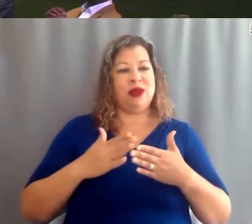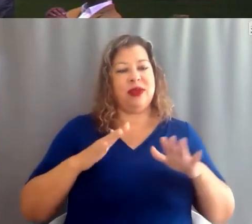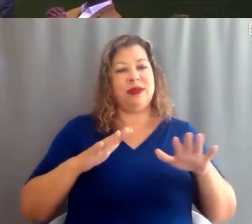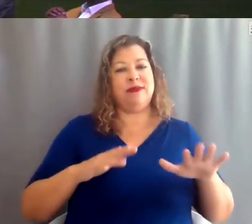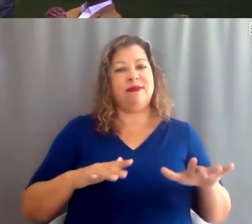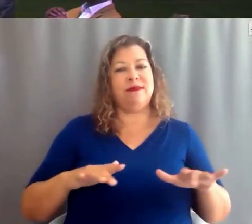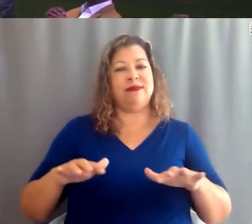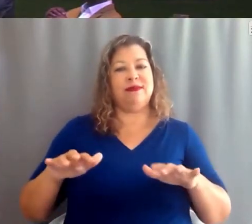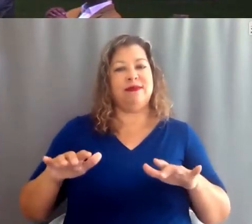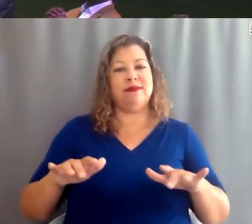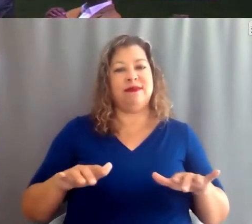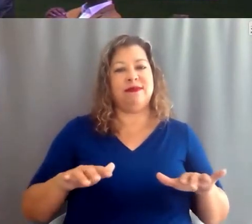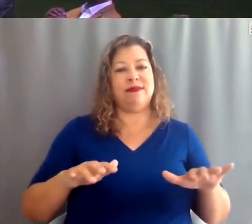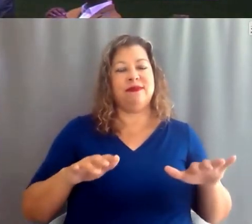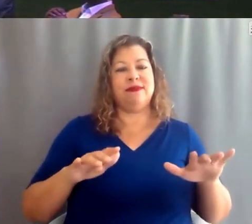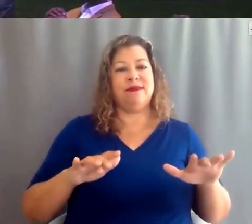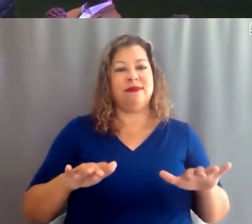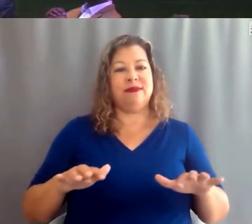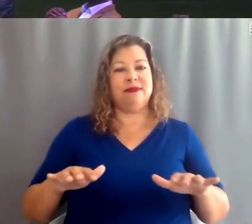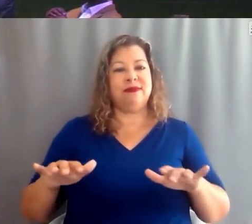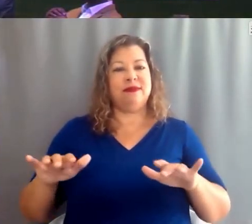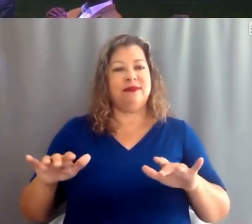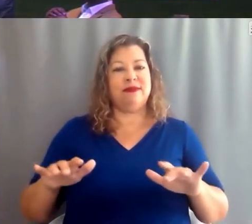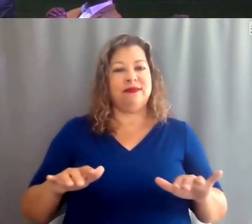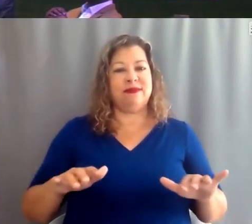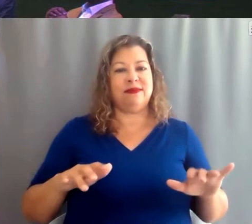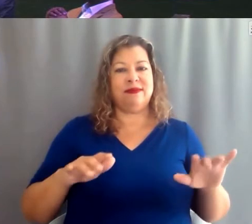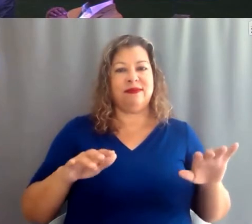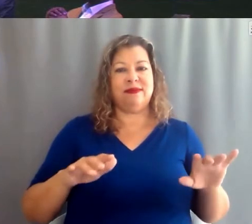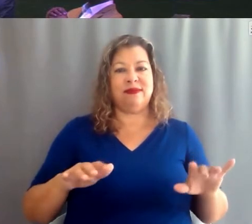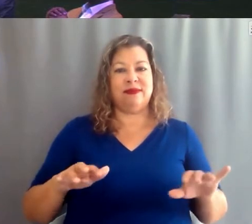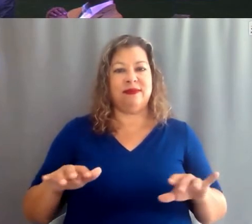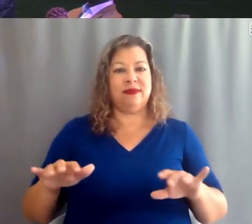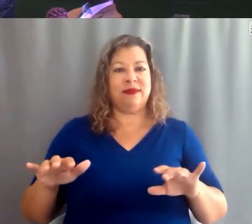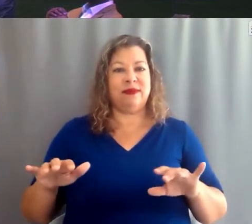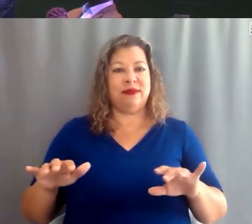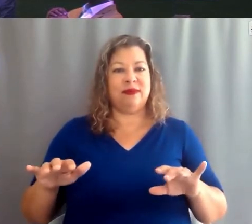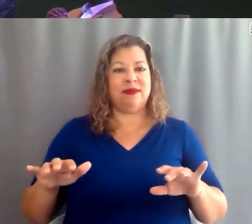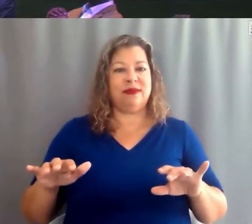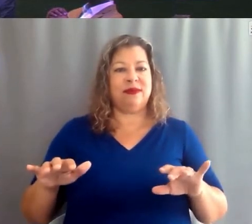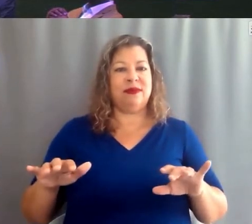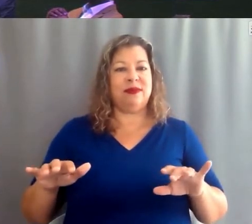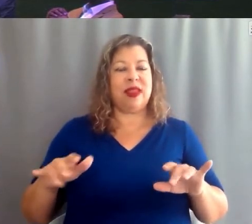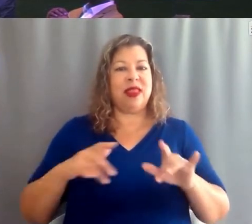(low bell chiming) And imagine the classroom.